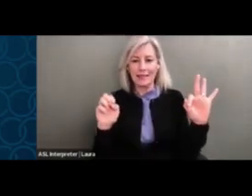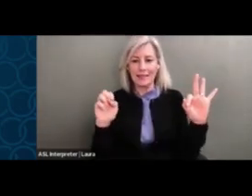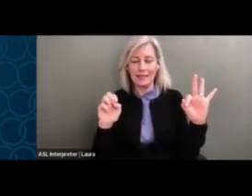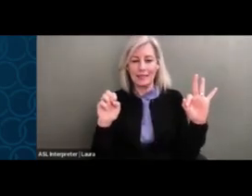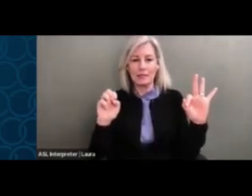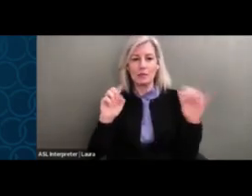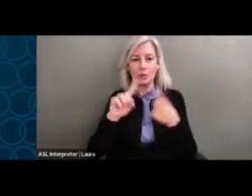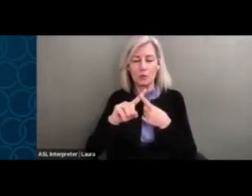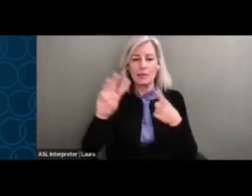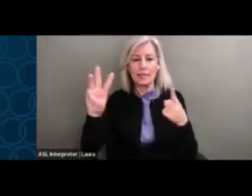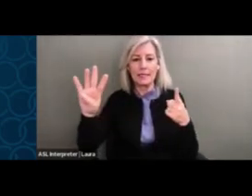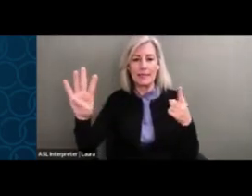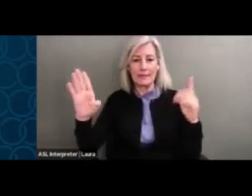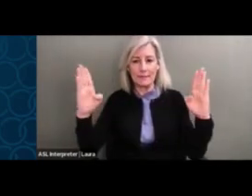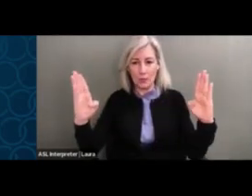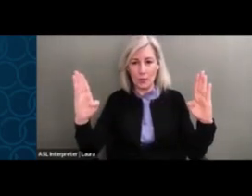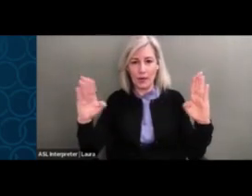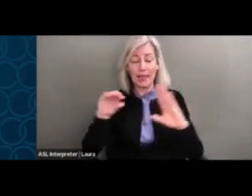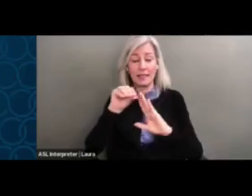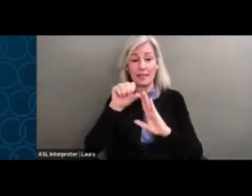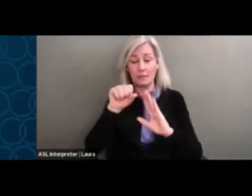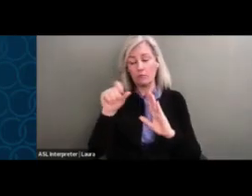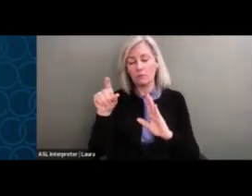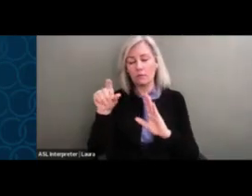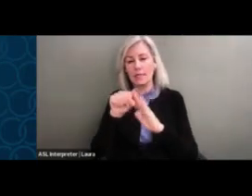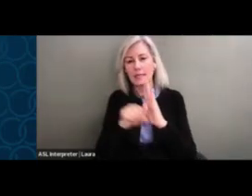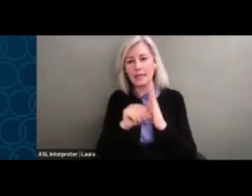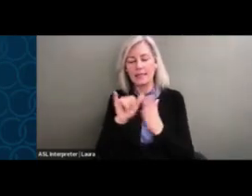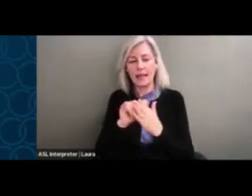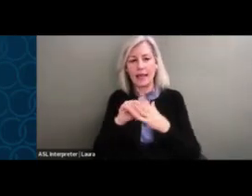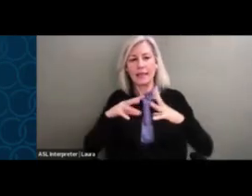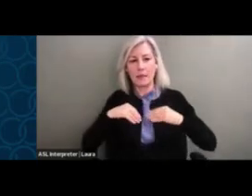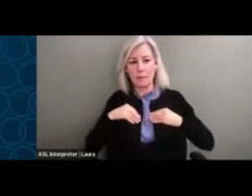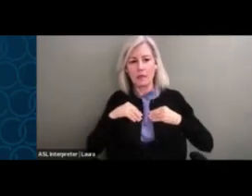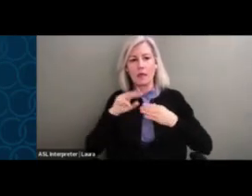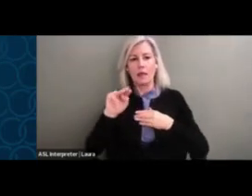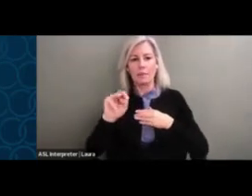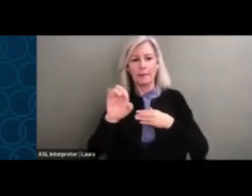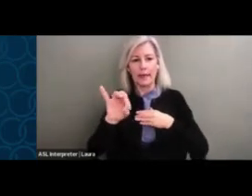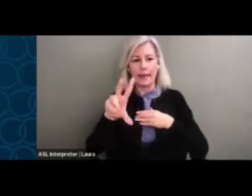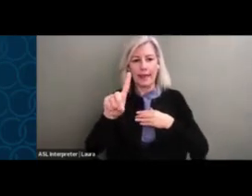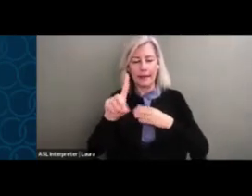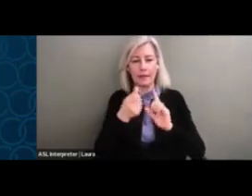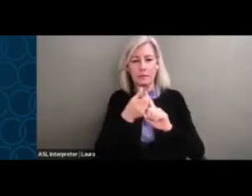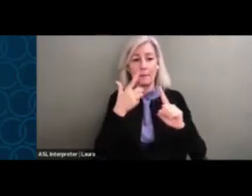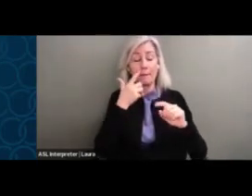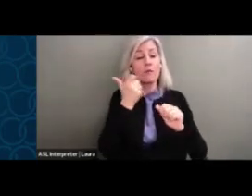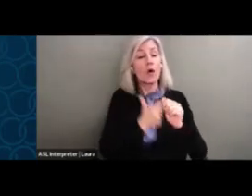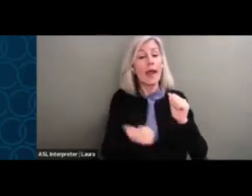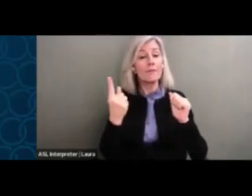the other program that's open to older adults. 19 through 64,